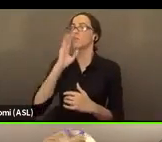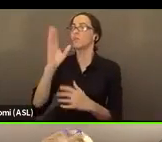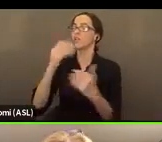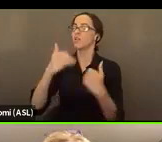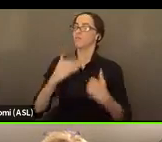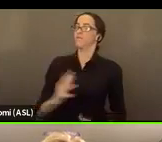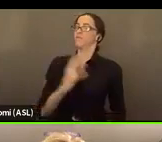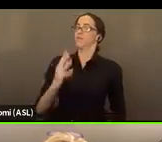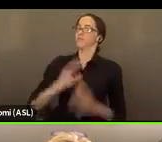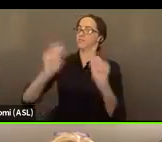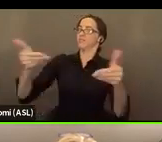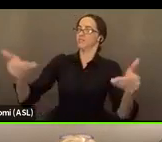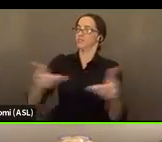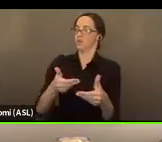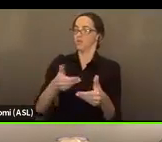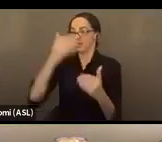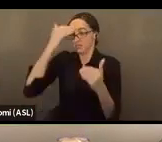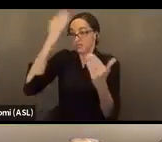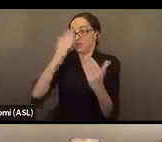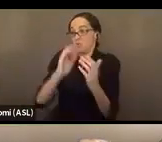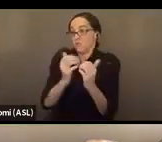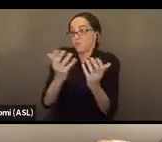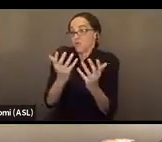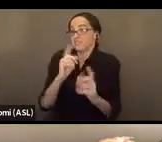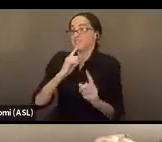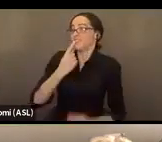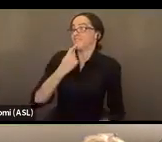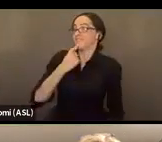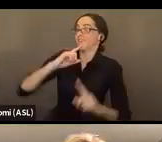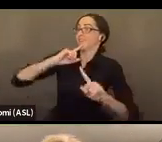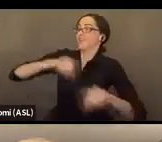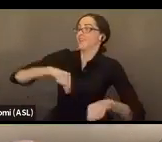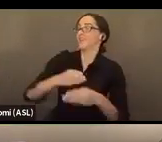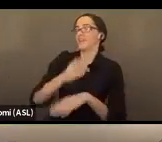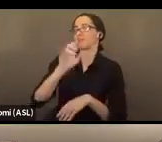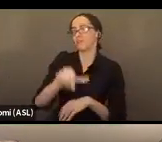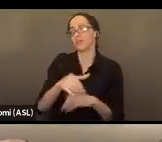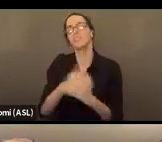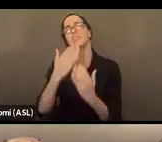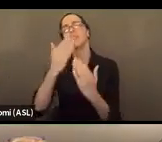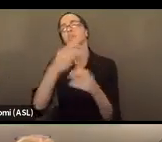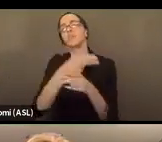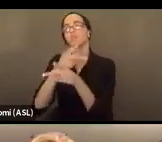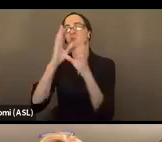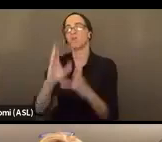um thank you supervisor zane for thinking of doing this and having this topic it's near and dear to